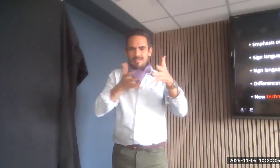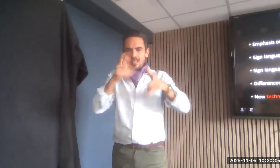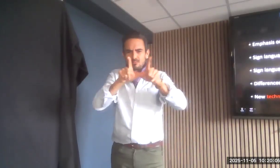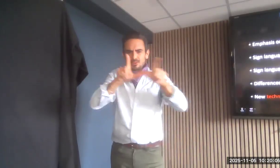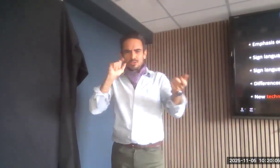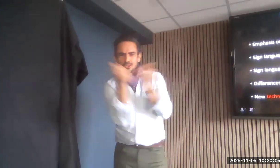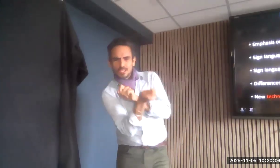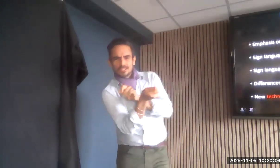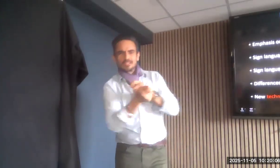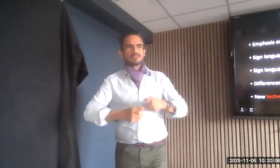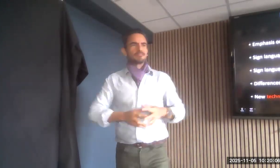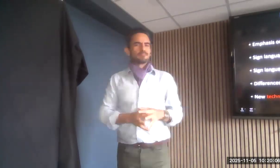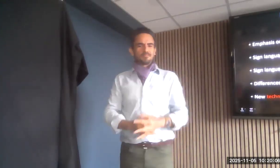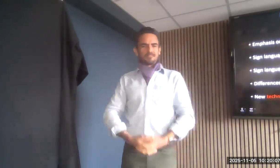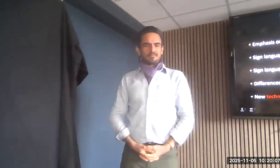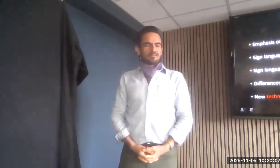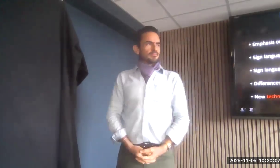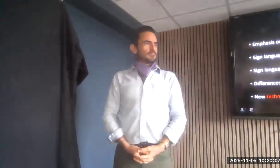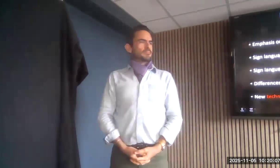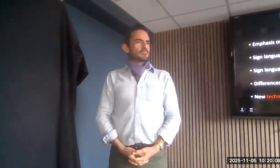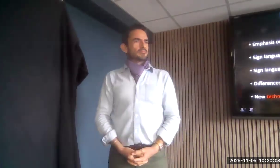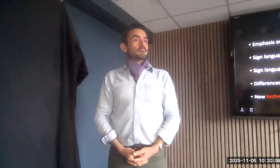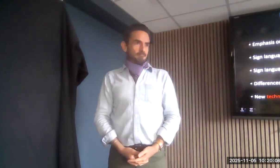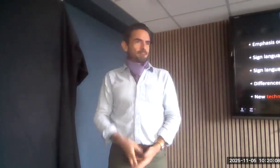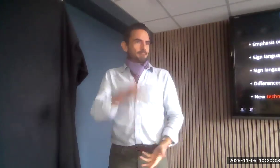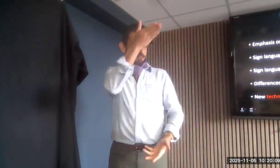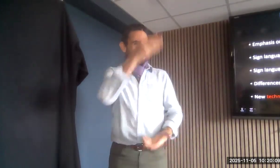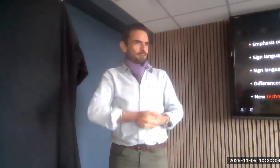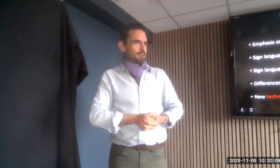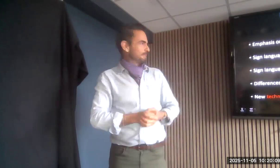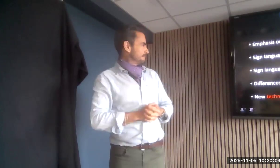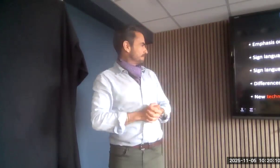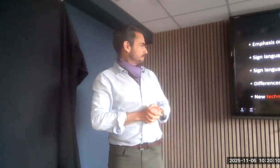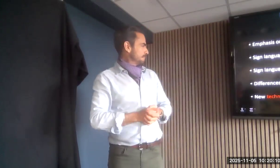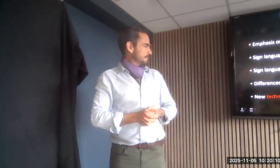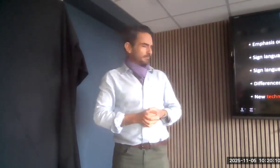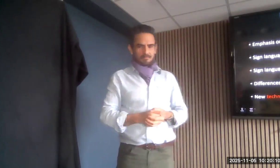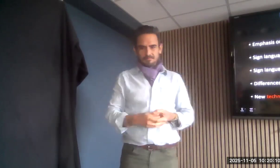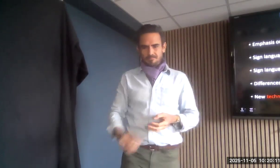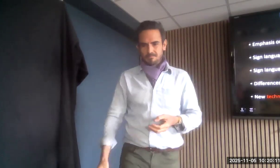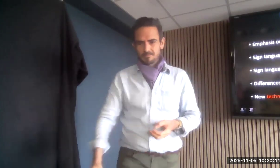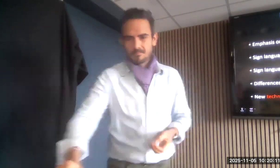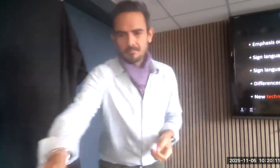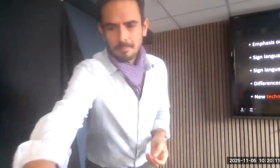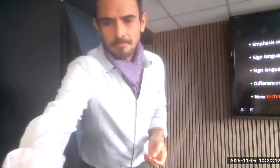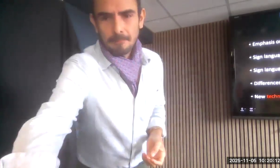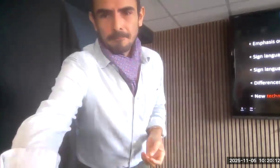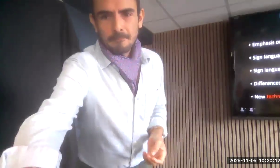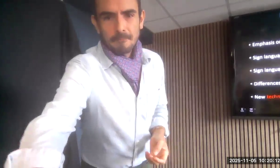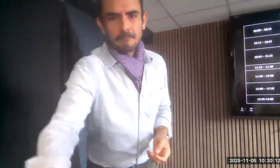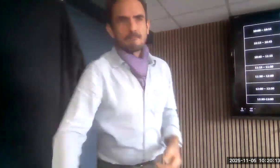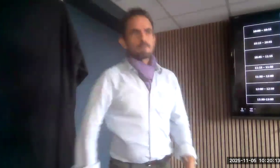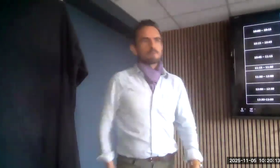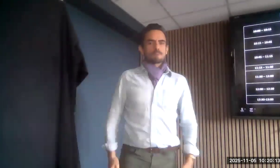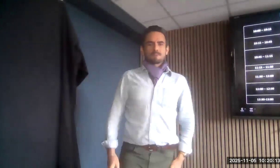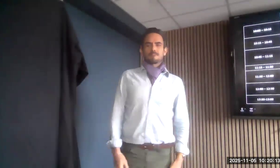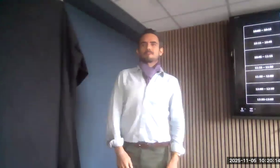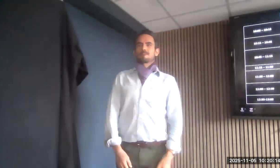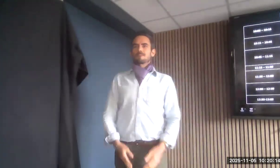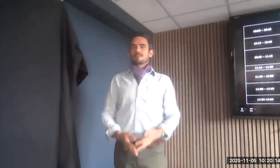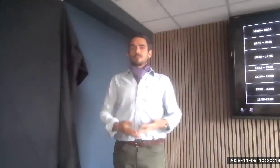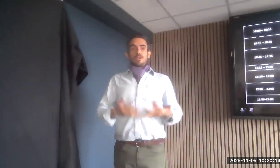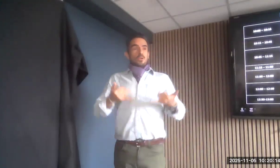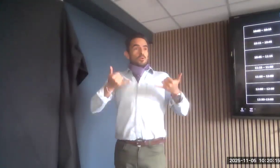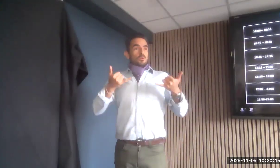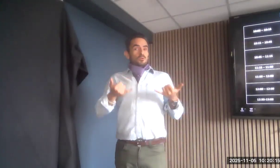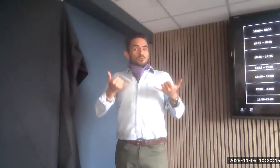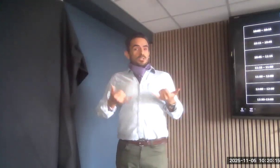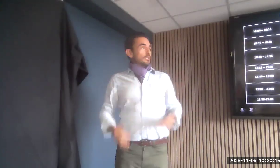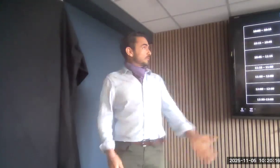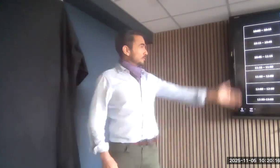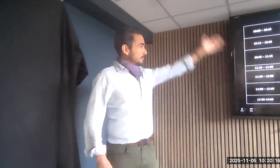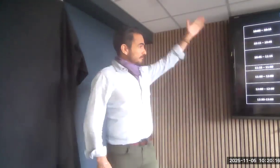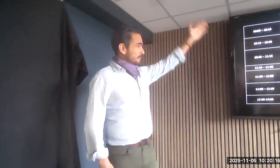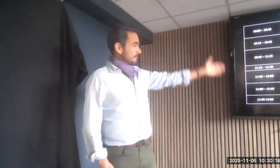We can also think about how new technologies have impacted, communication.